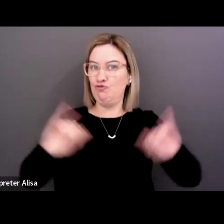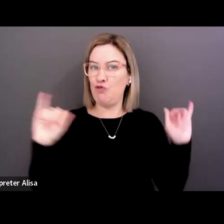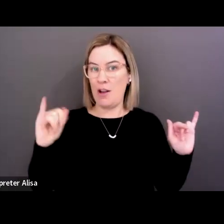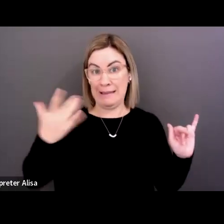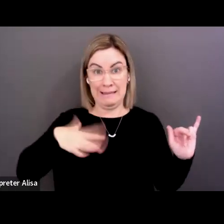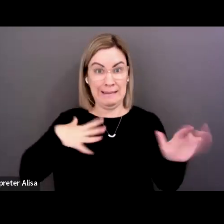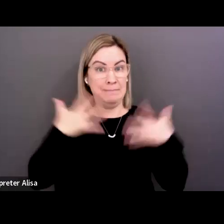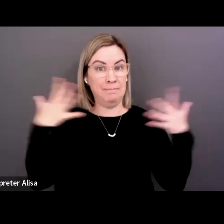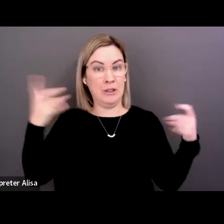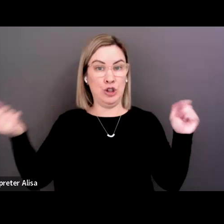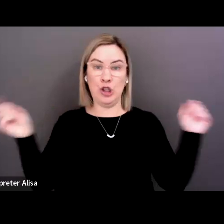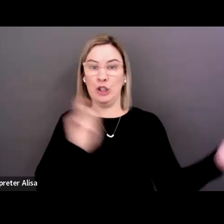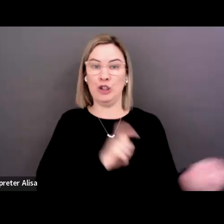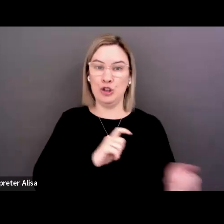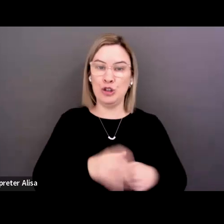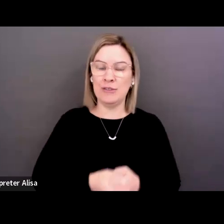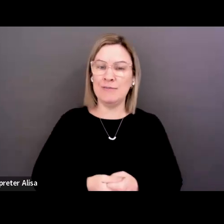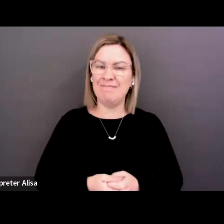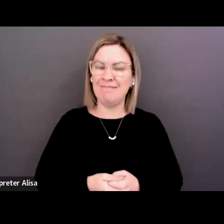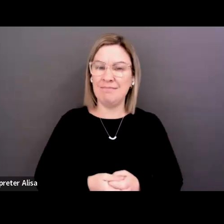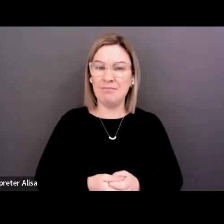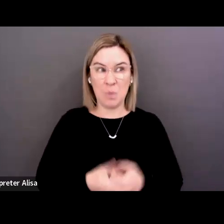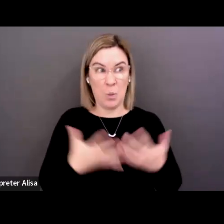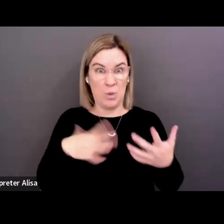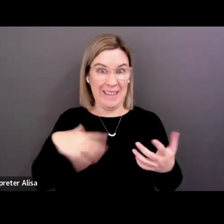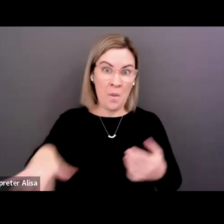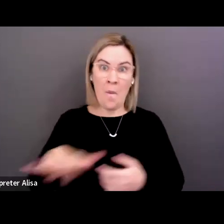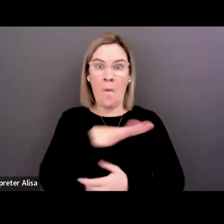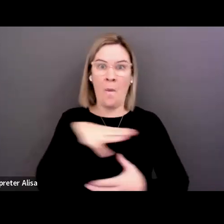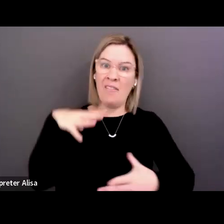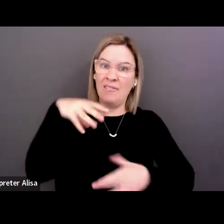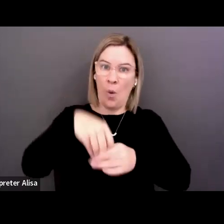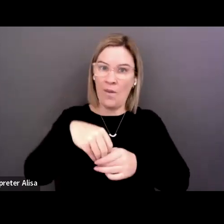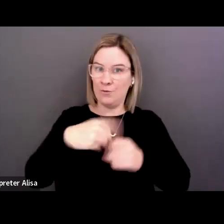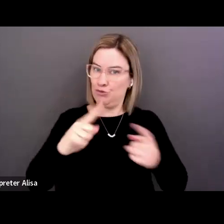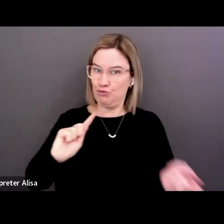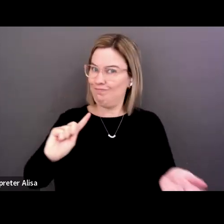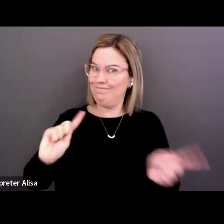today. I think, you know, we all know we're facing an environmental and